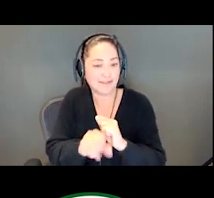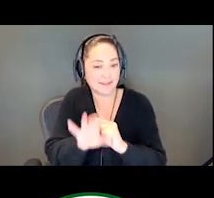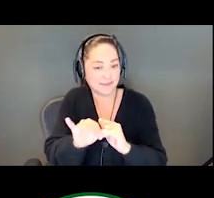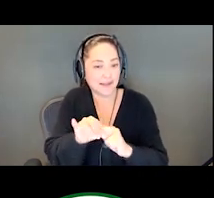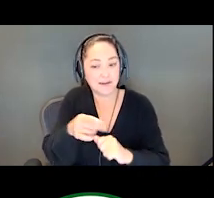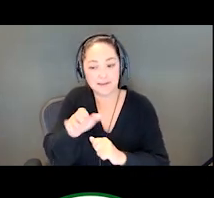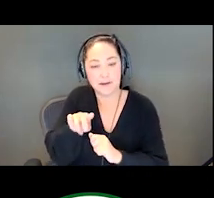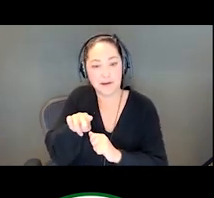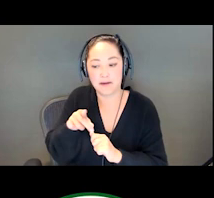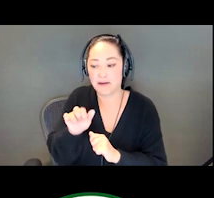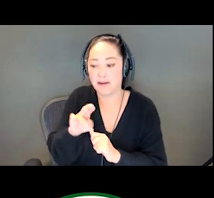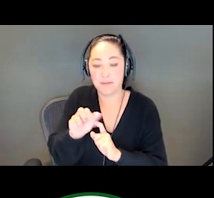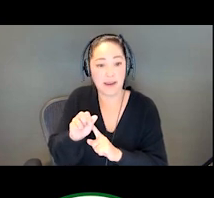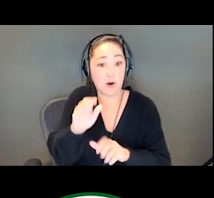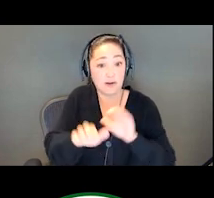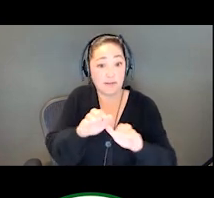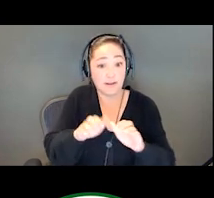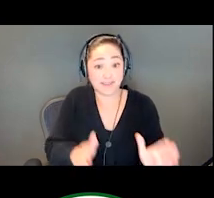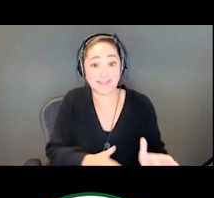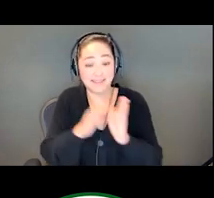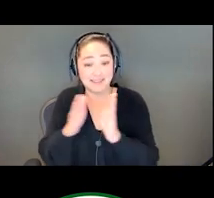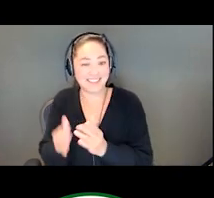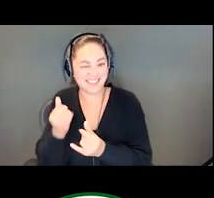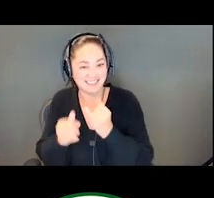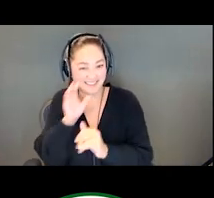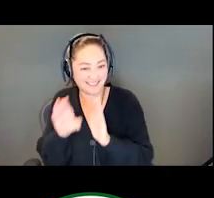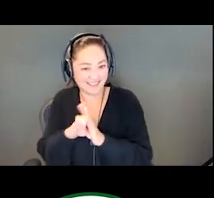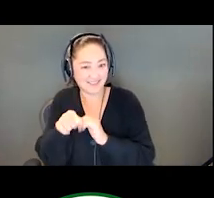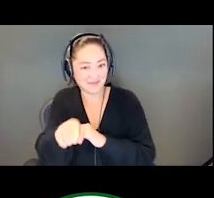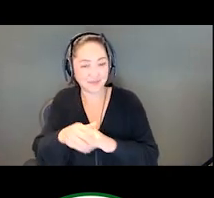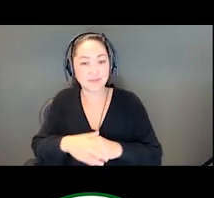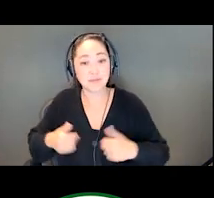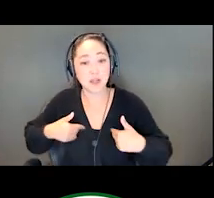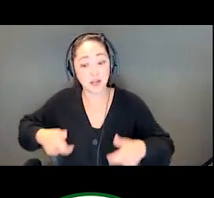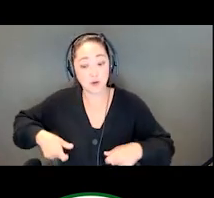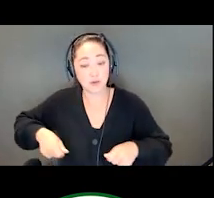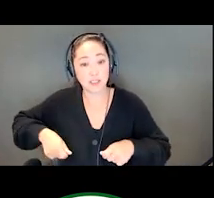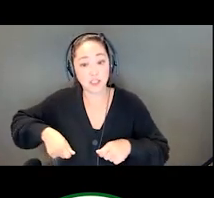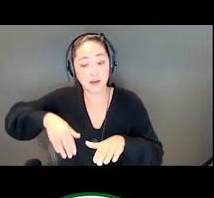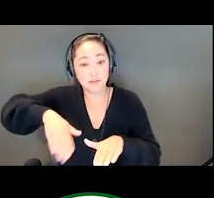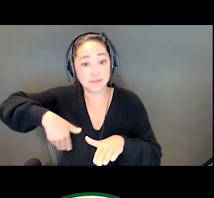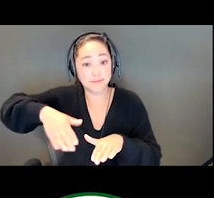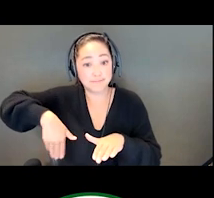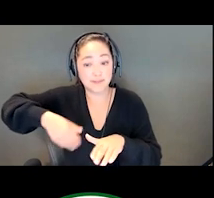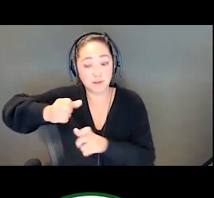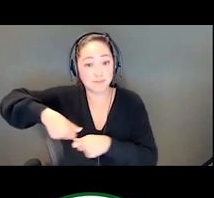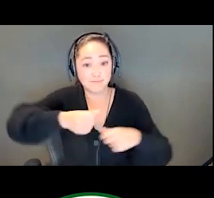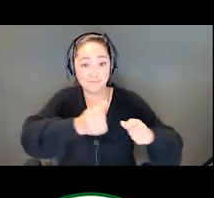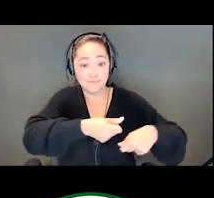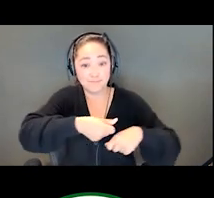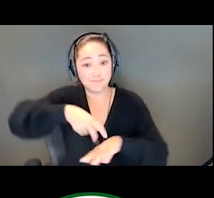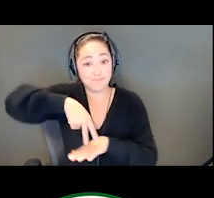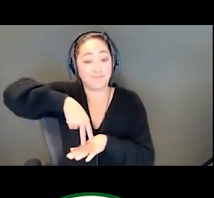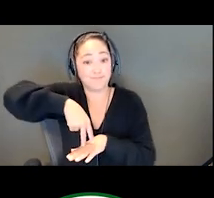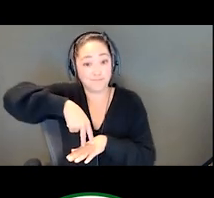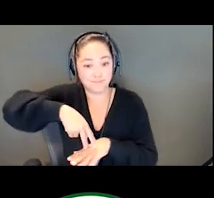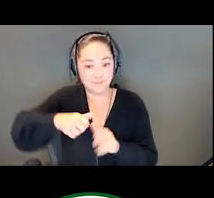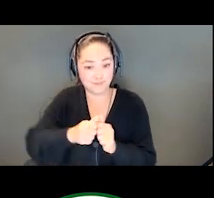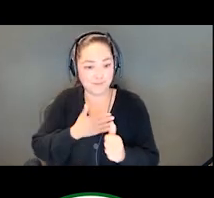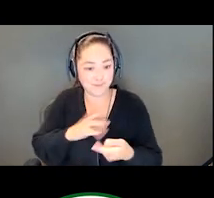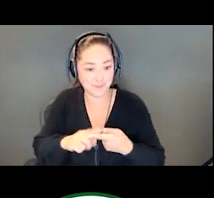tell wheelchair para, paddle board with my friend Kimby as I said earlier, I is one way